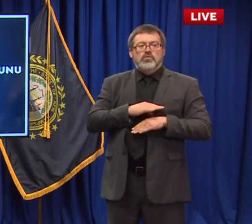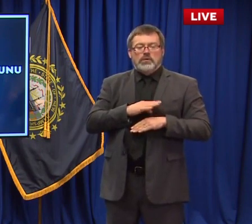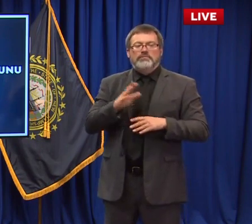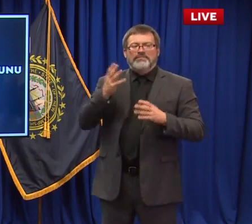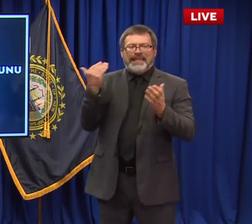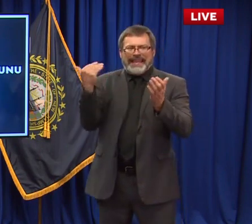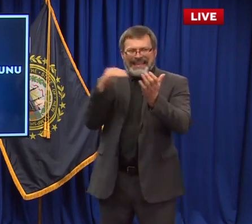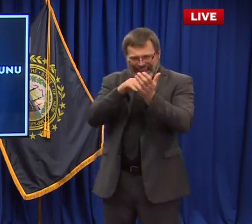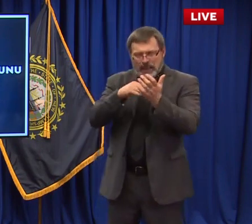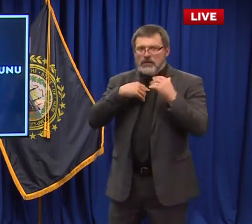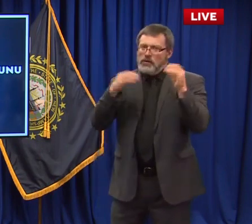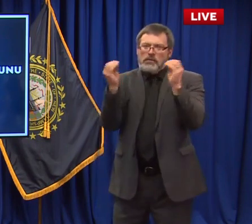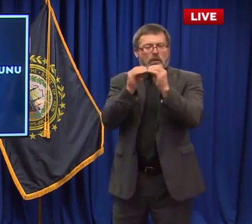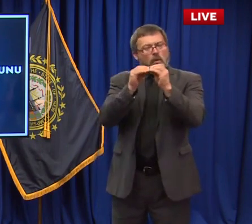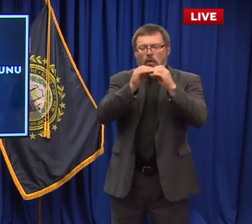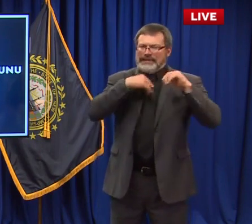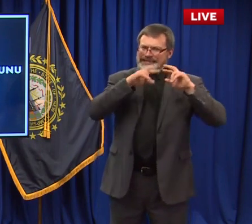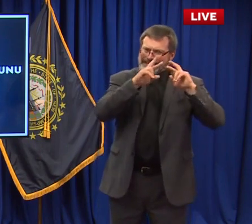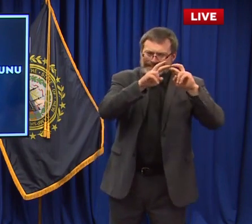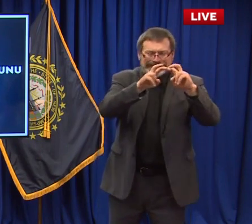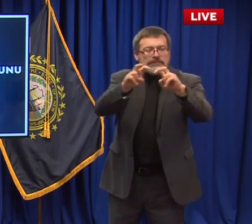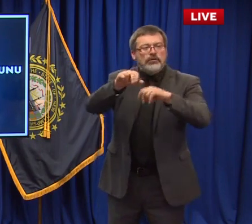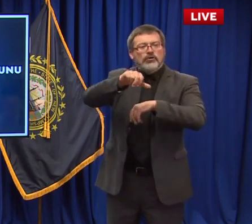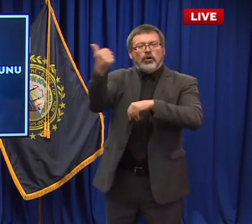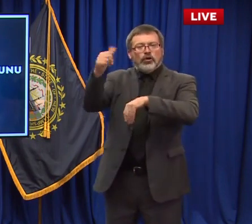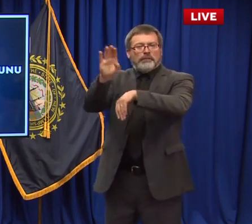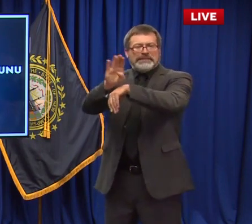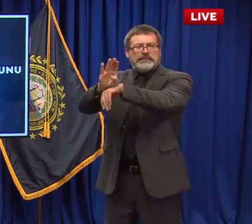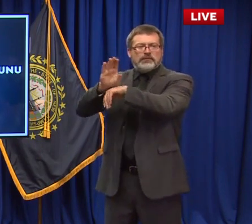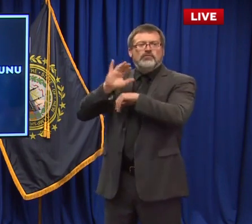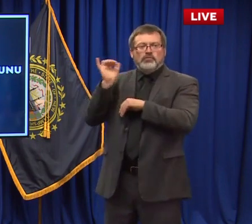I THINK IT IS GOOD NEWS. IT ALL HAS TO BE AUDITED.